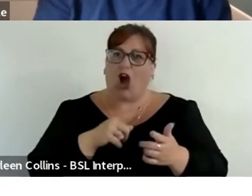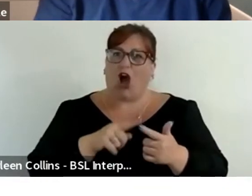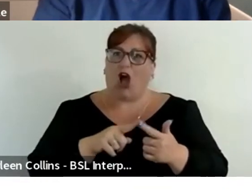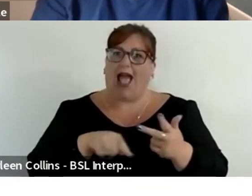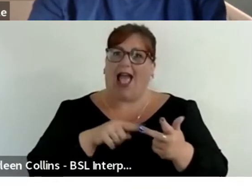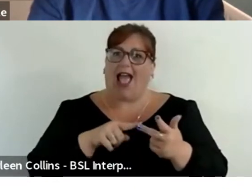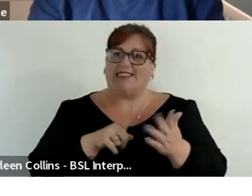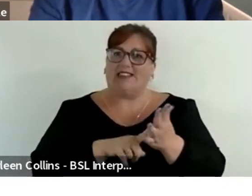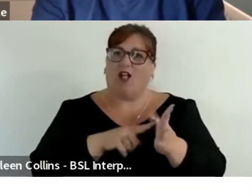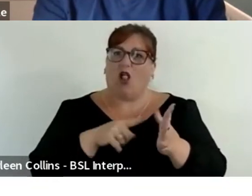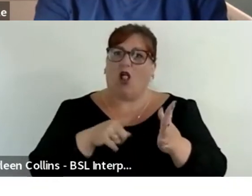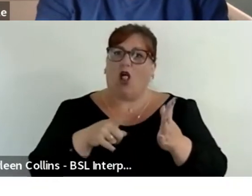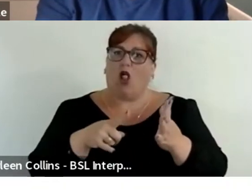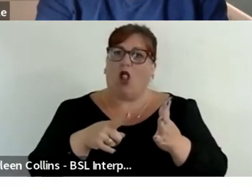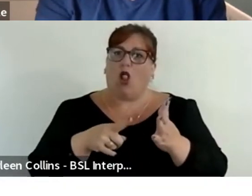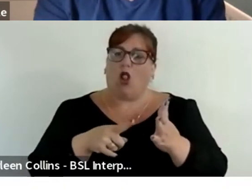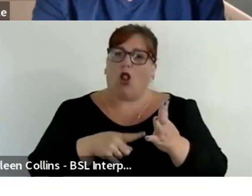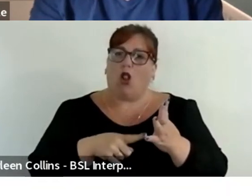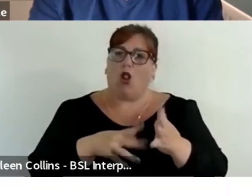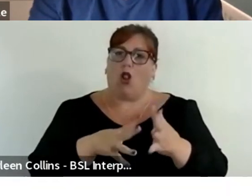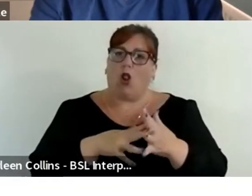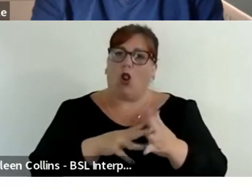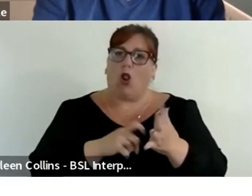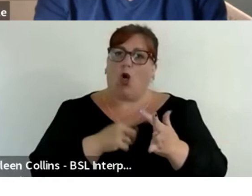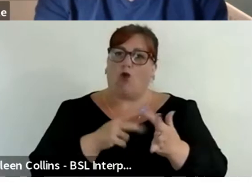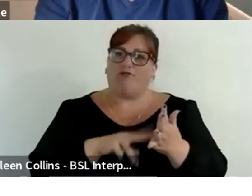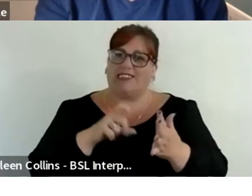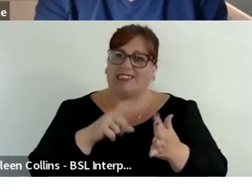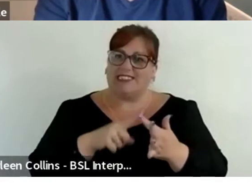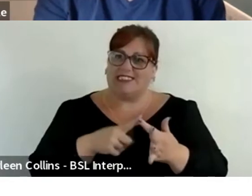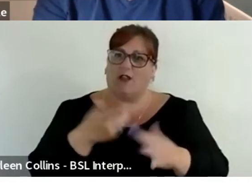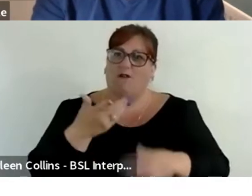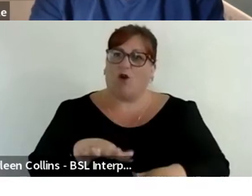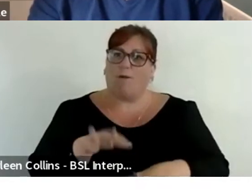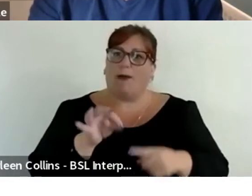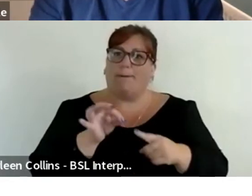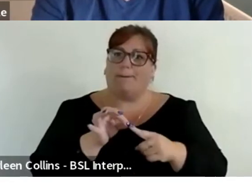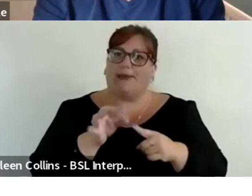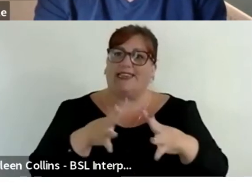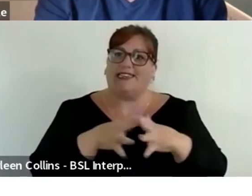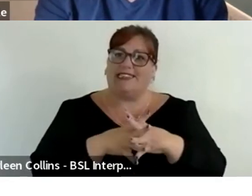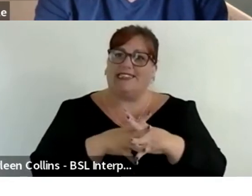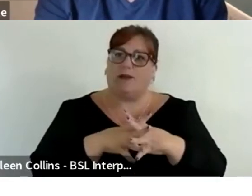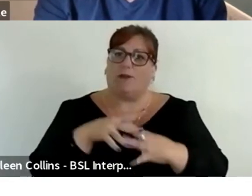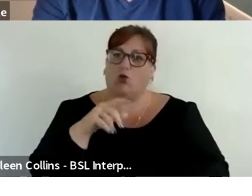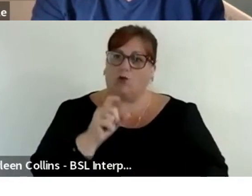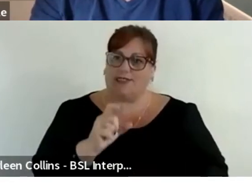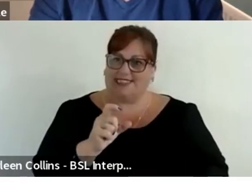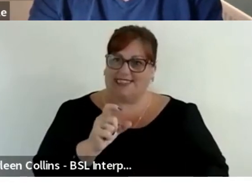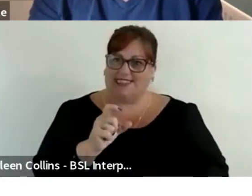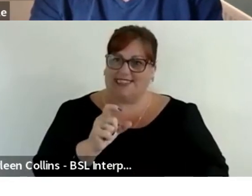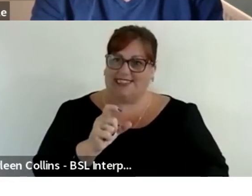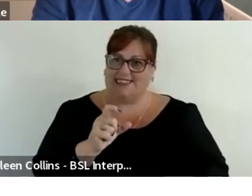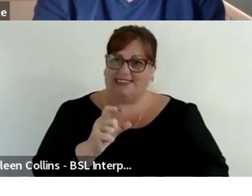Kim will introduce herself and her colleagues and tell you all about PwC.